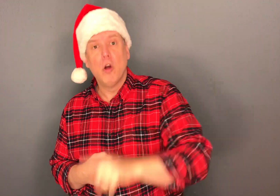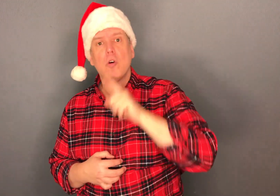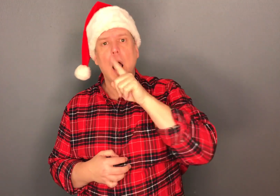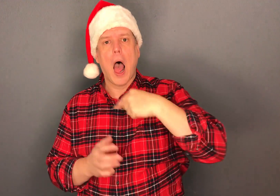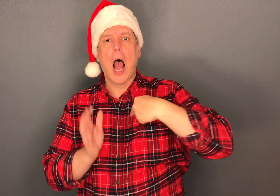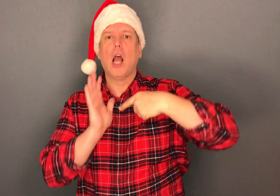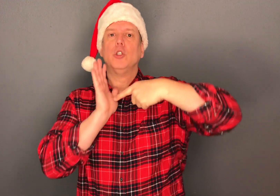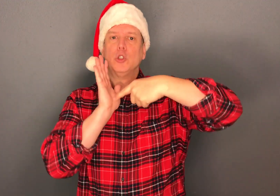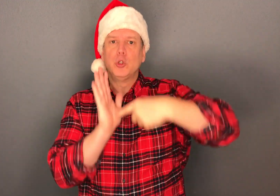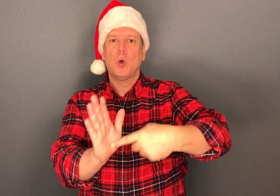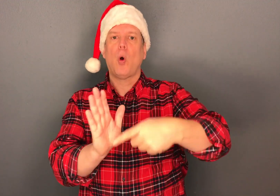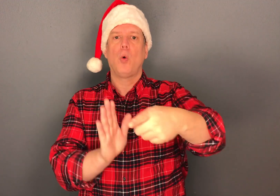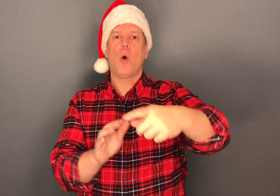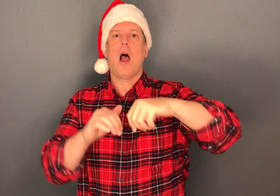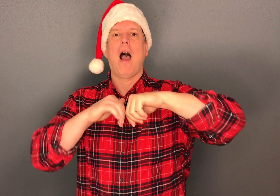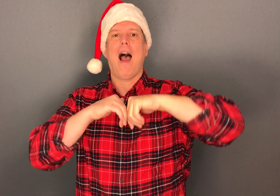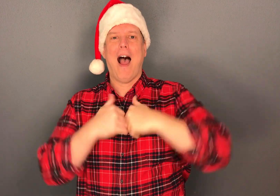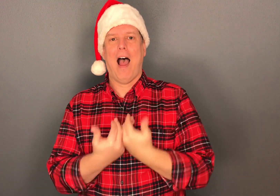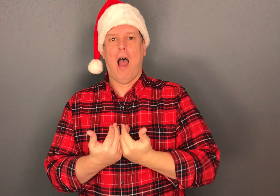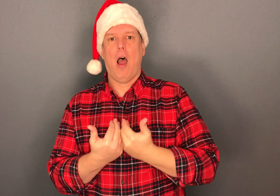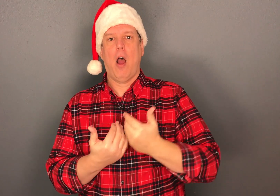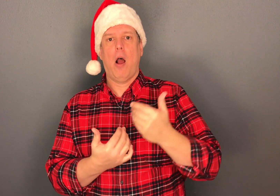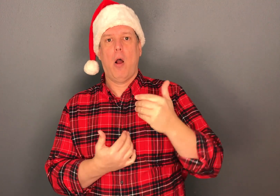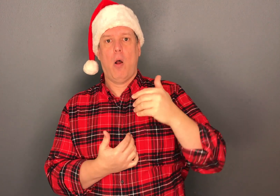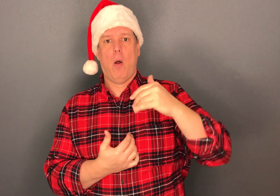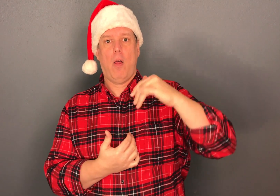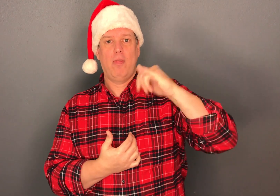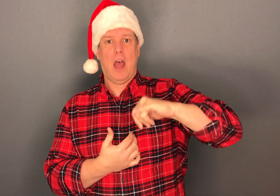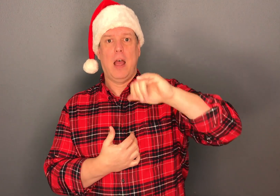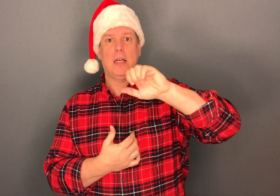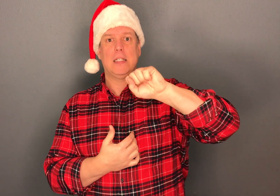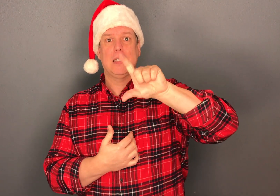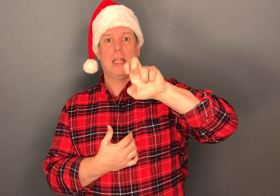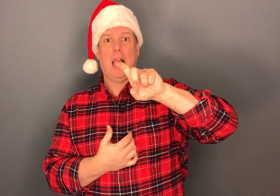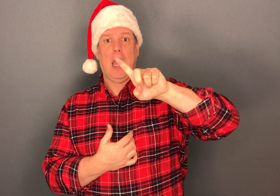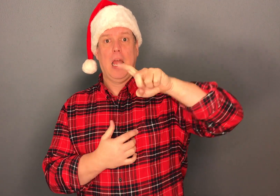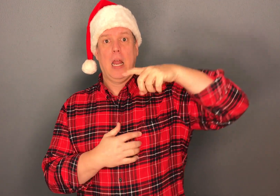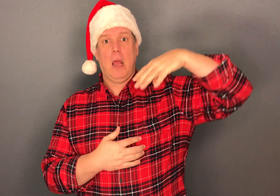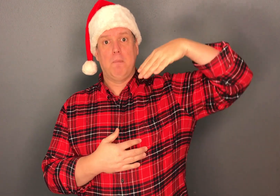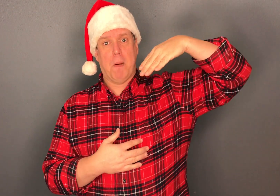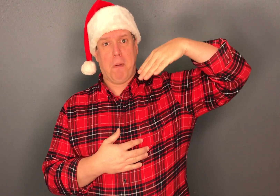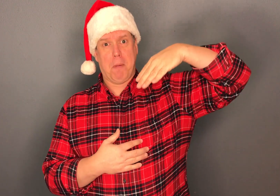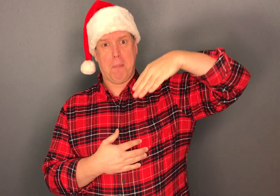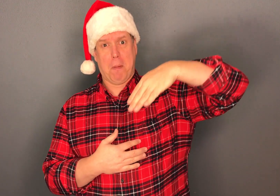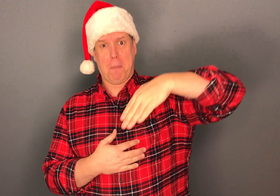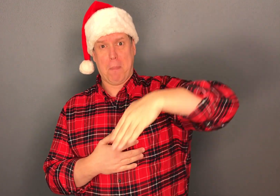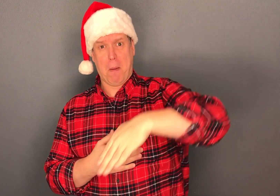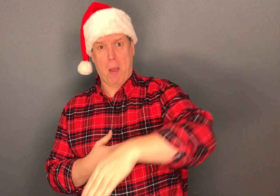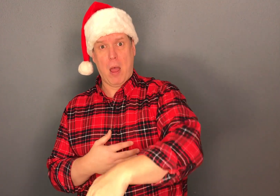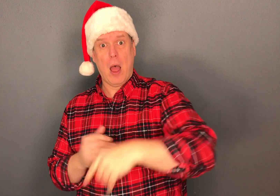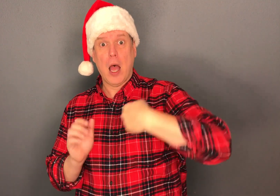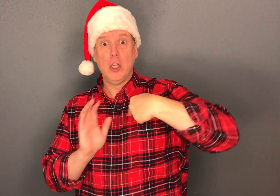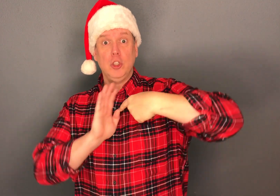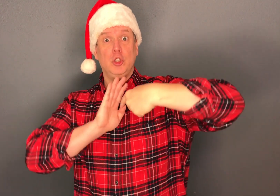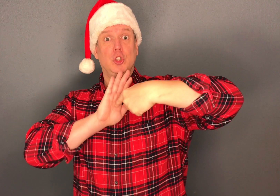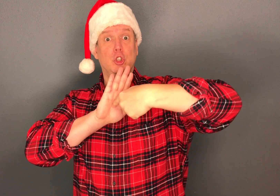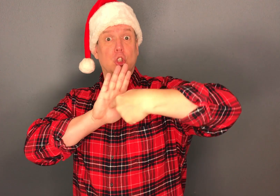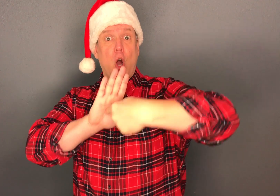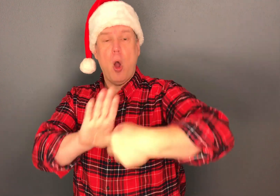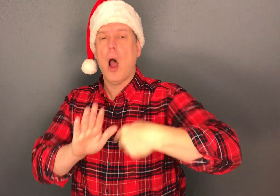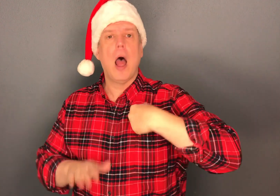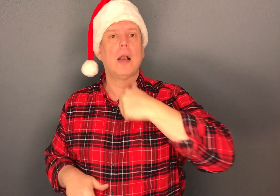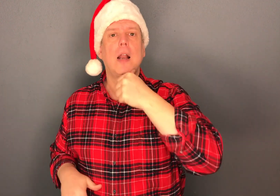I do this I'm really showing you how that sled goes down the hill and if I'm